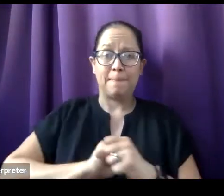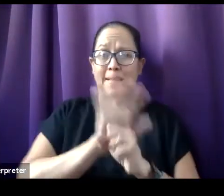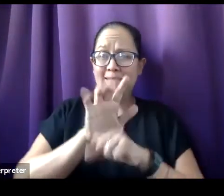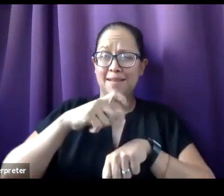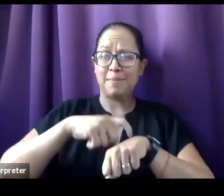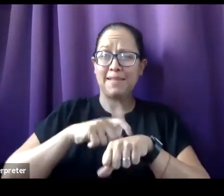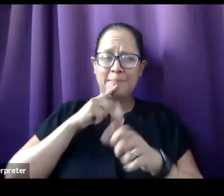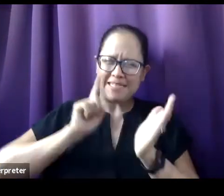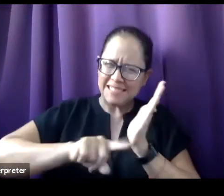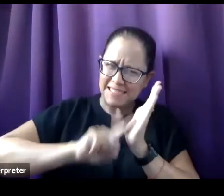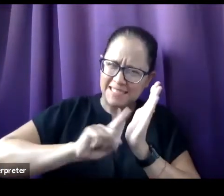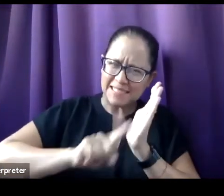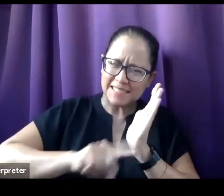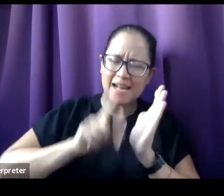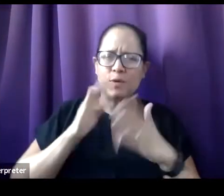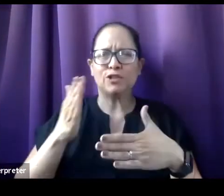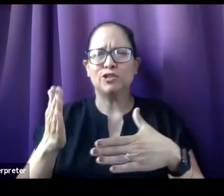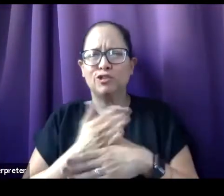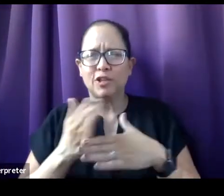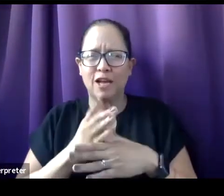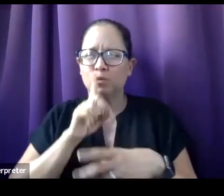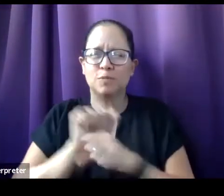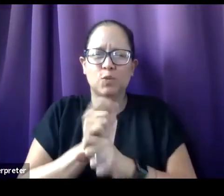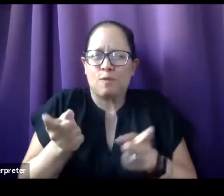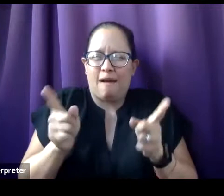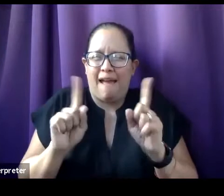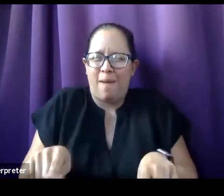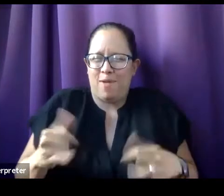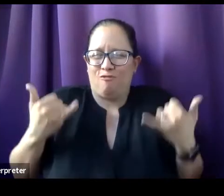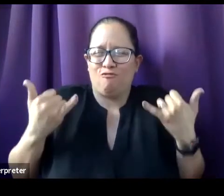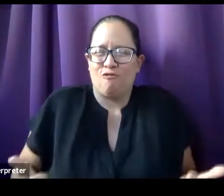So I'm going to share some insights that's very much collaborative work.